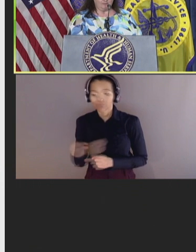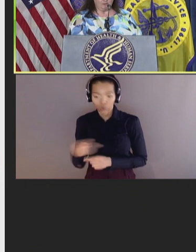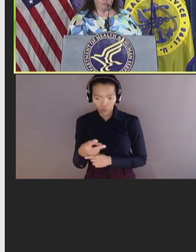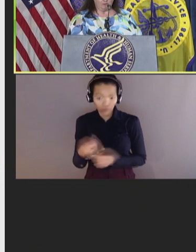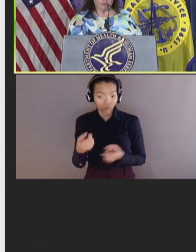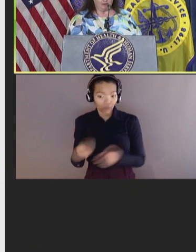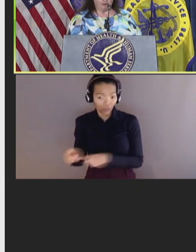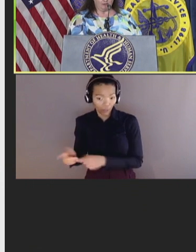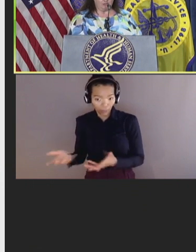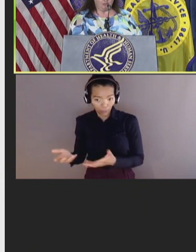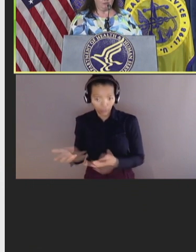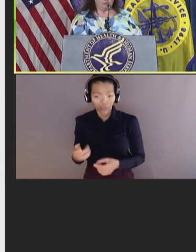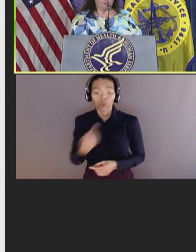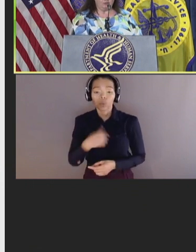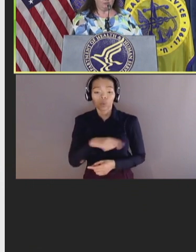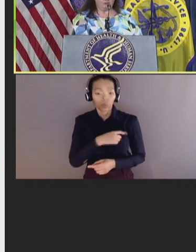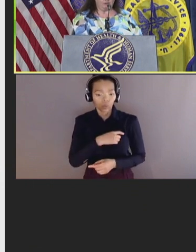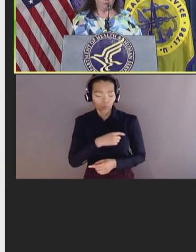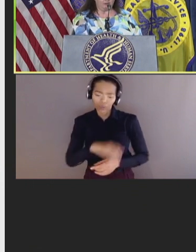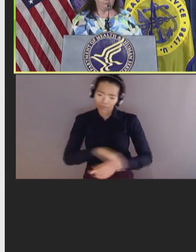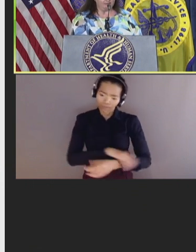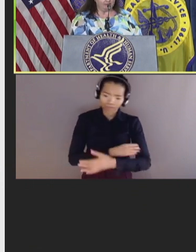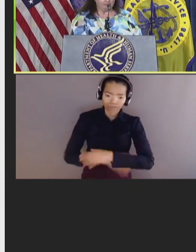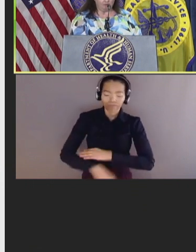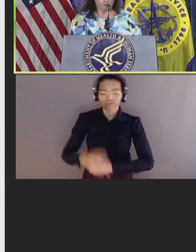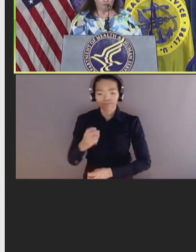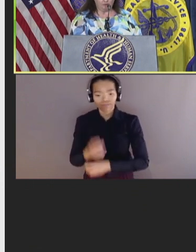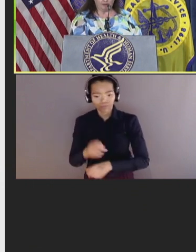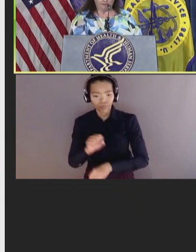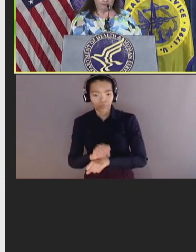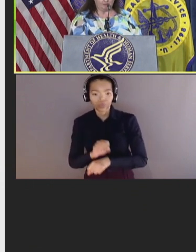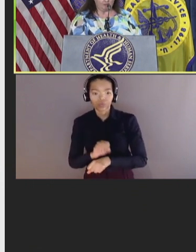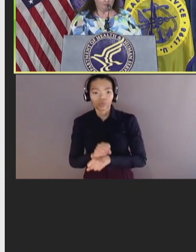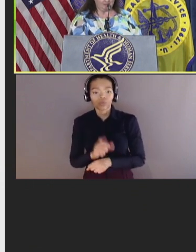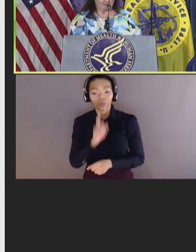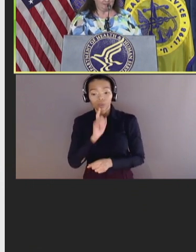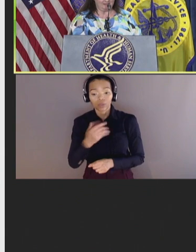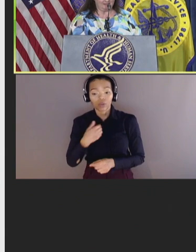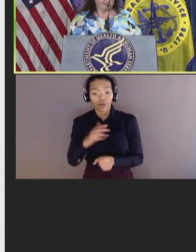we are working hard to ensure that we have ongoing funding for the program since we do believe that